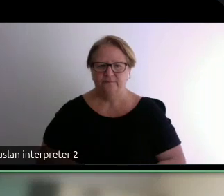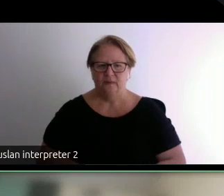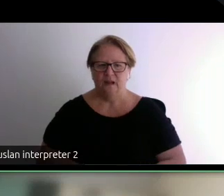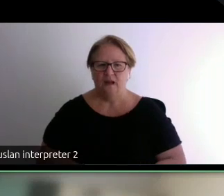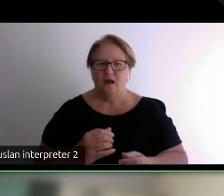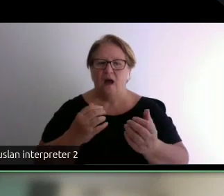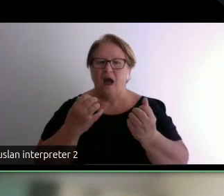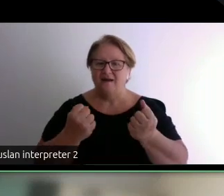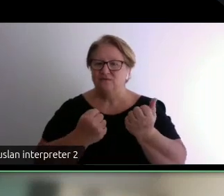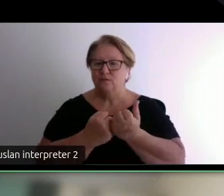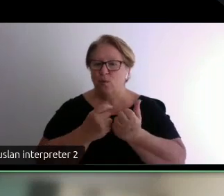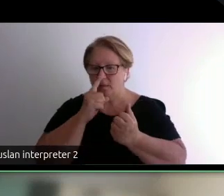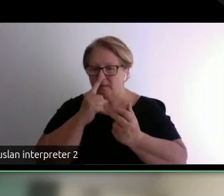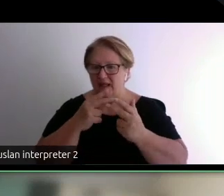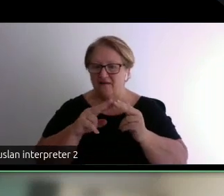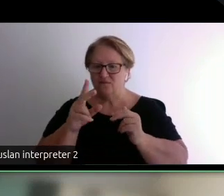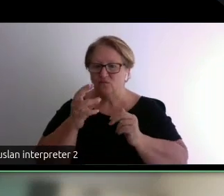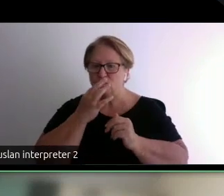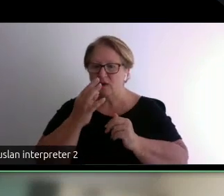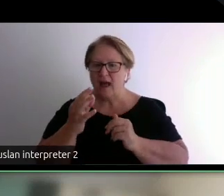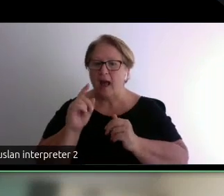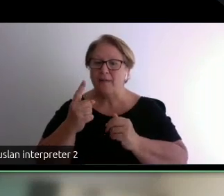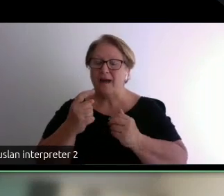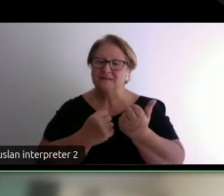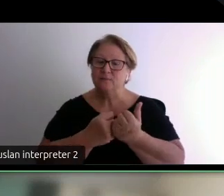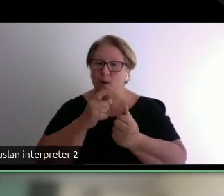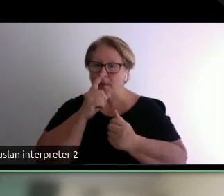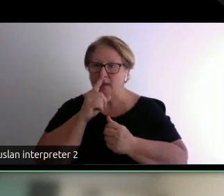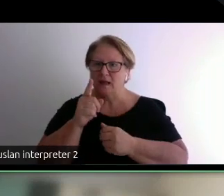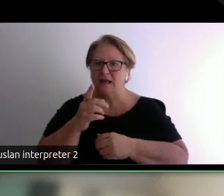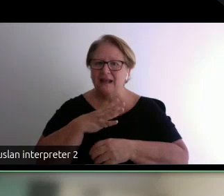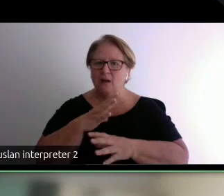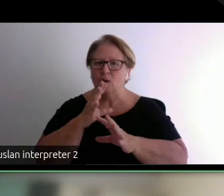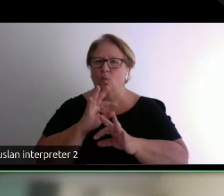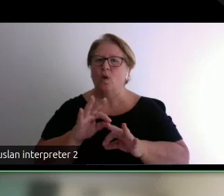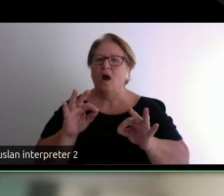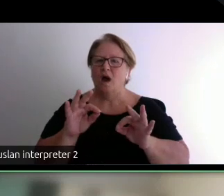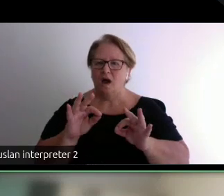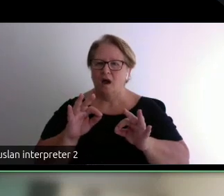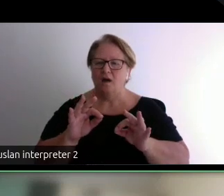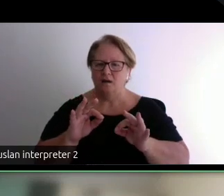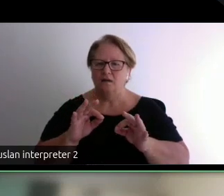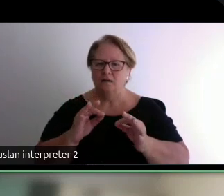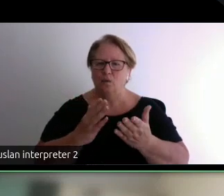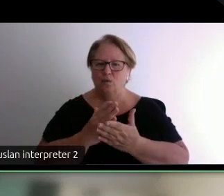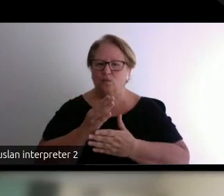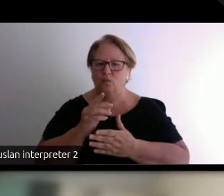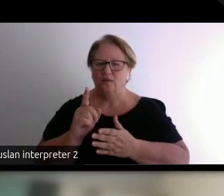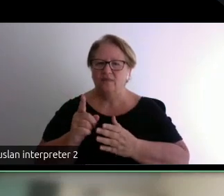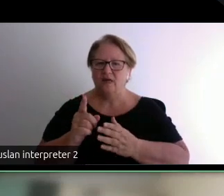requested. Um but the support people are required to be silent during the mediation process and they